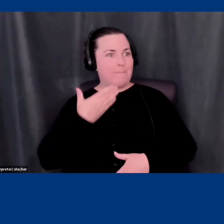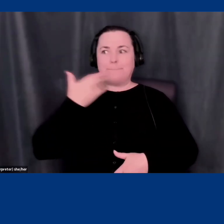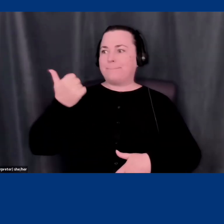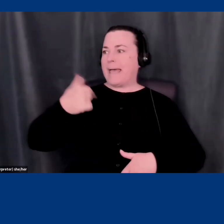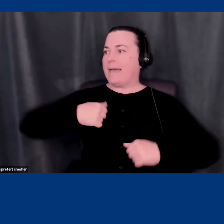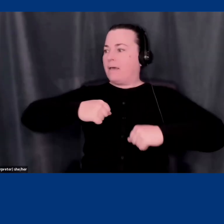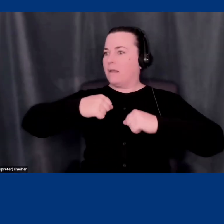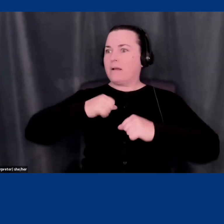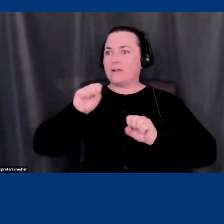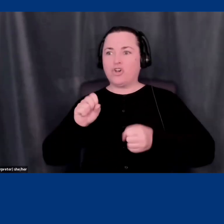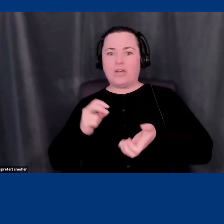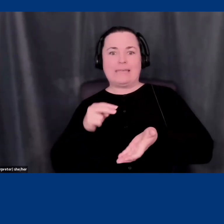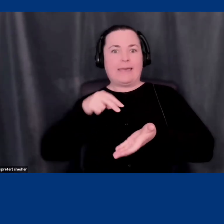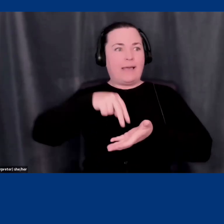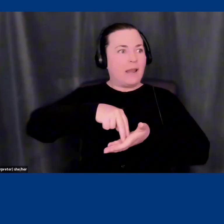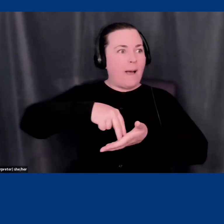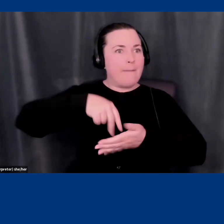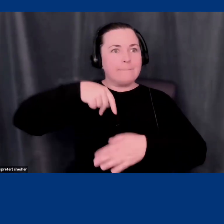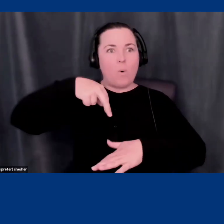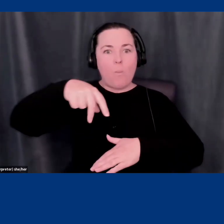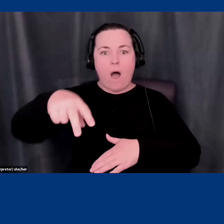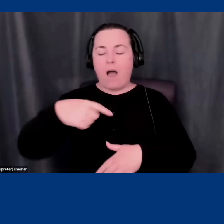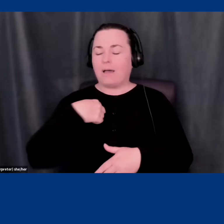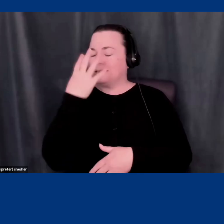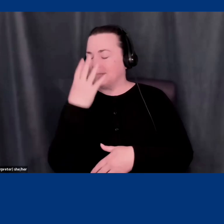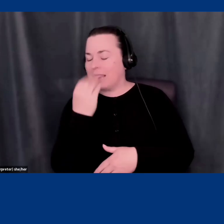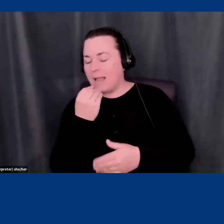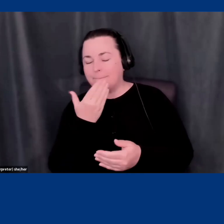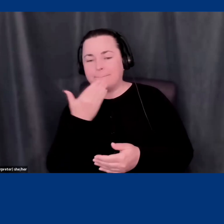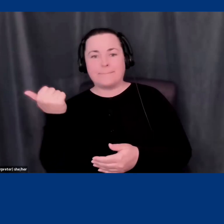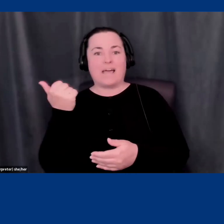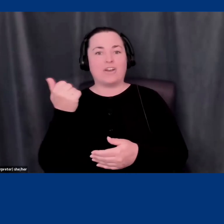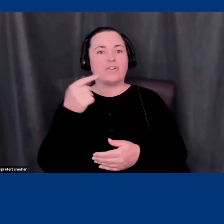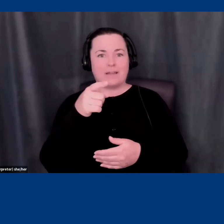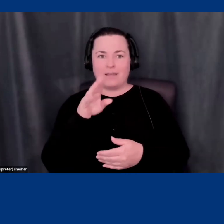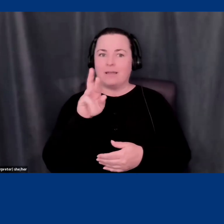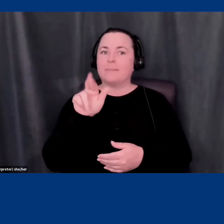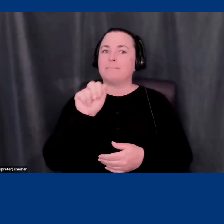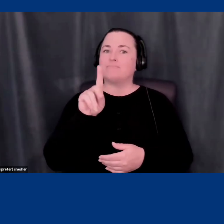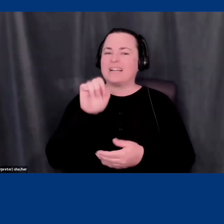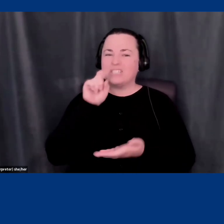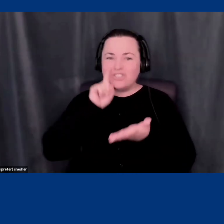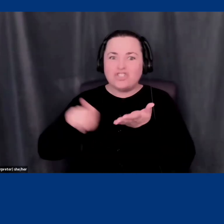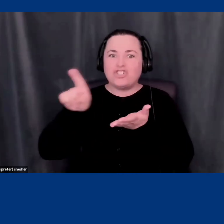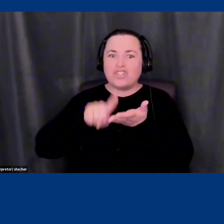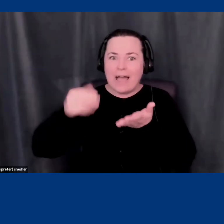able to walk, i was sleeping better, and she still checked in with everything. She still was like do